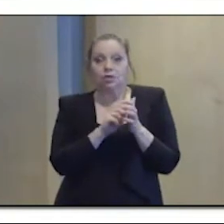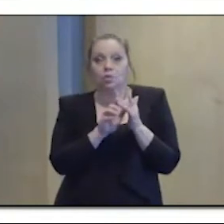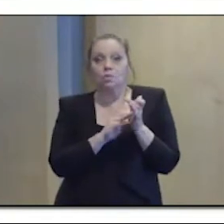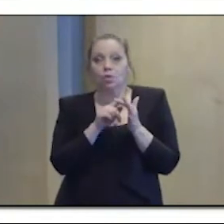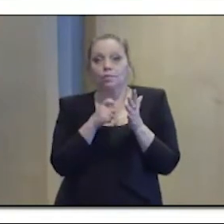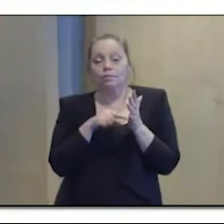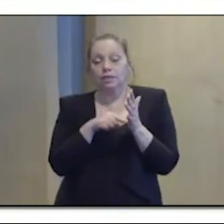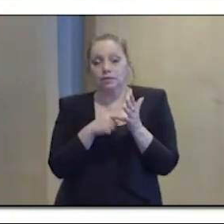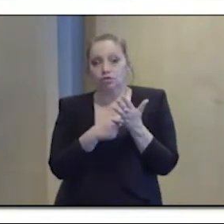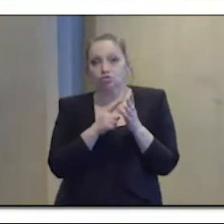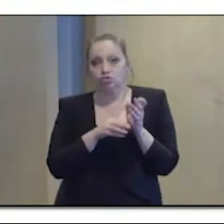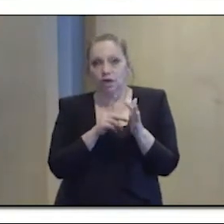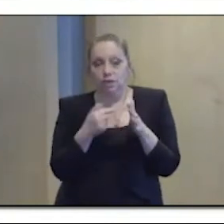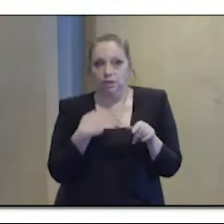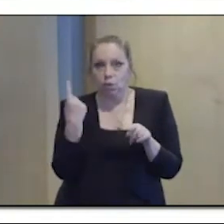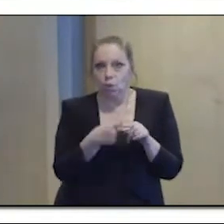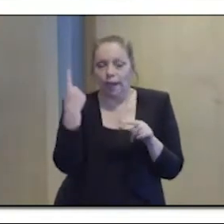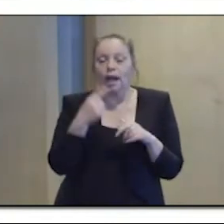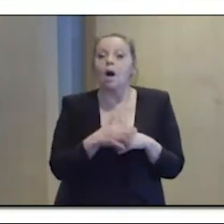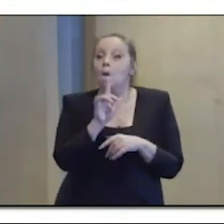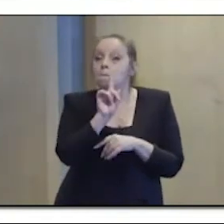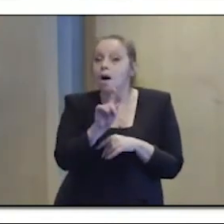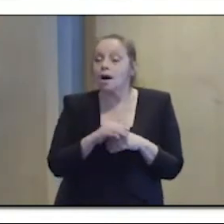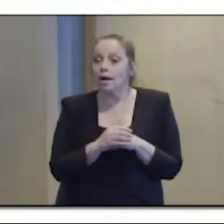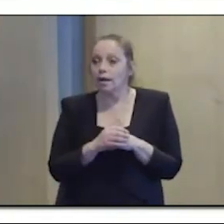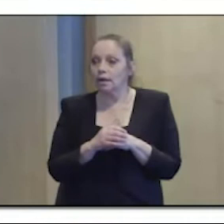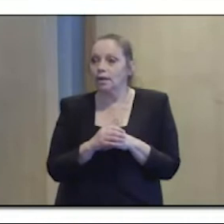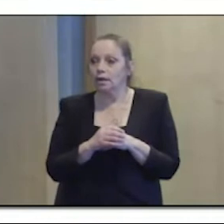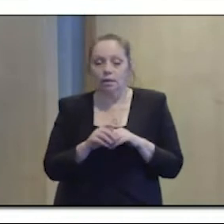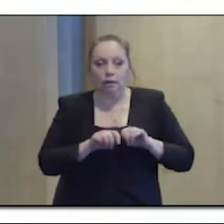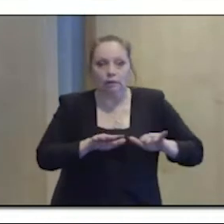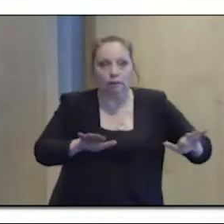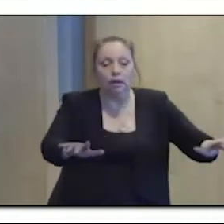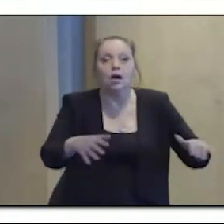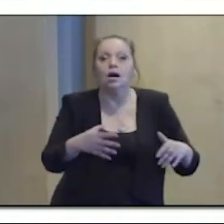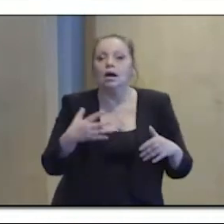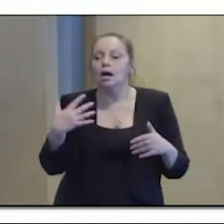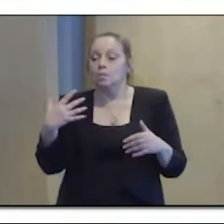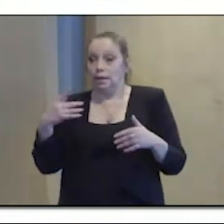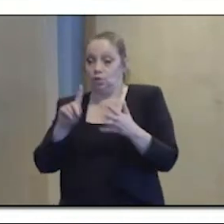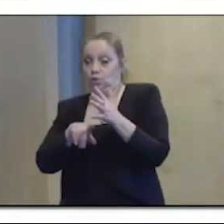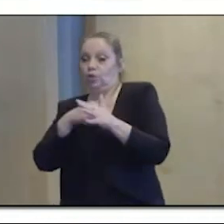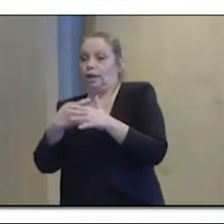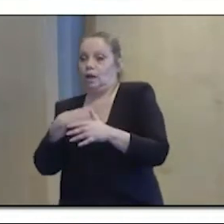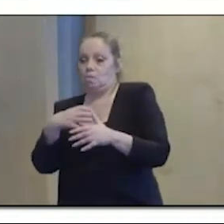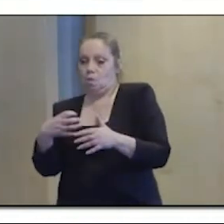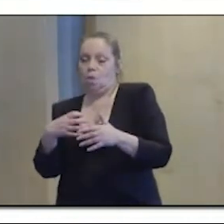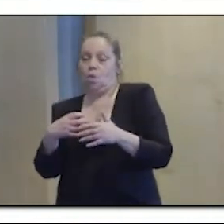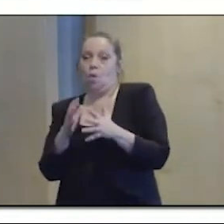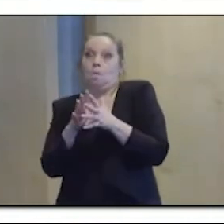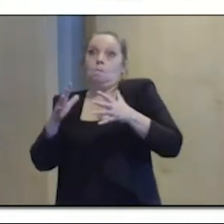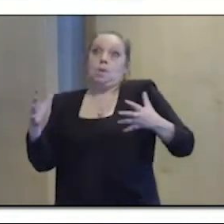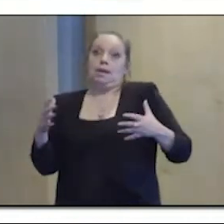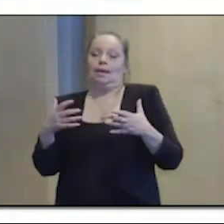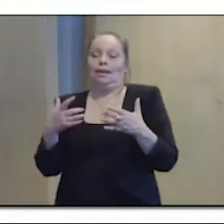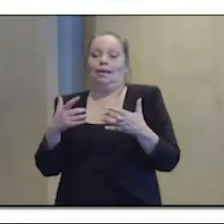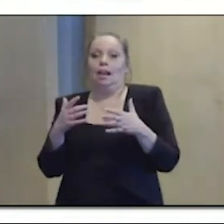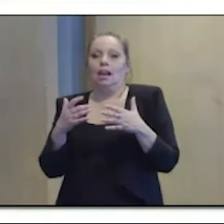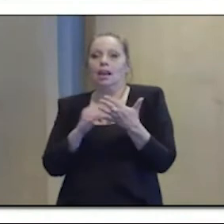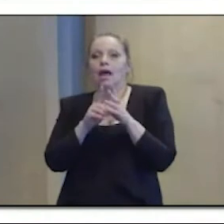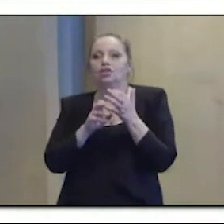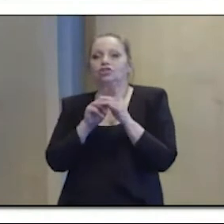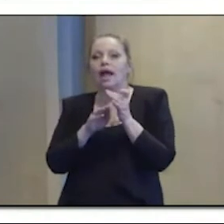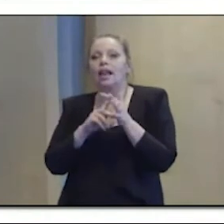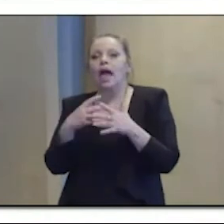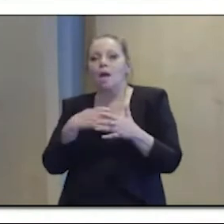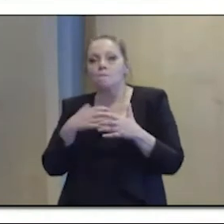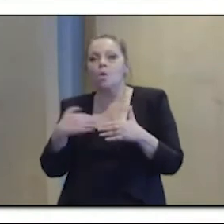is very rapid but we have more solar large scale total, and on residential rooftops in the UK